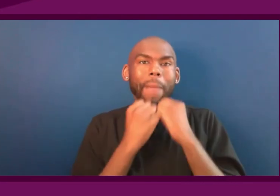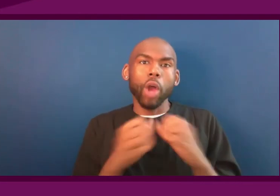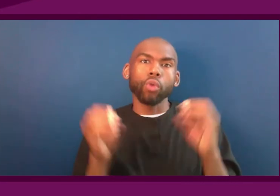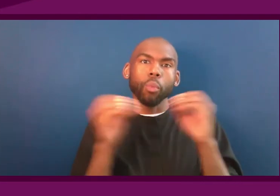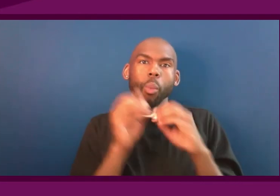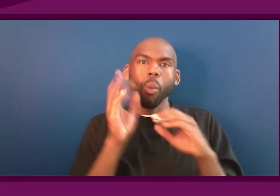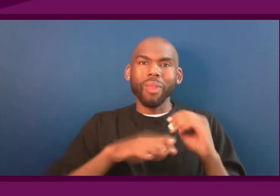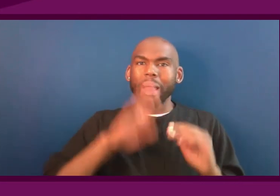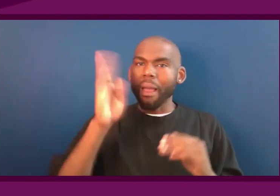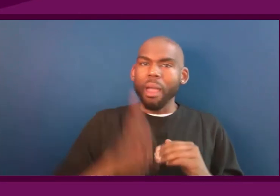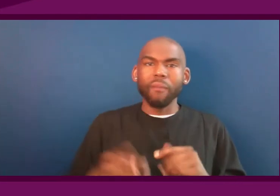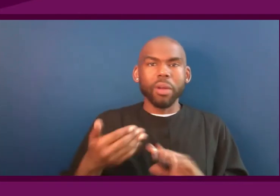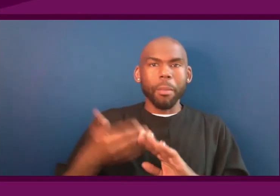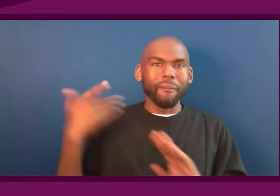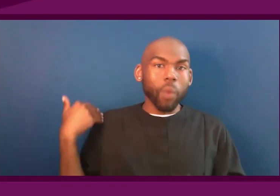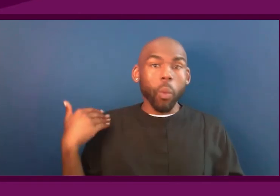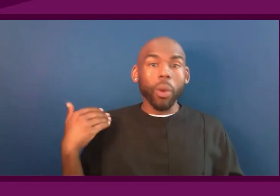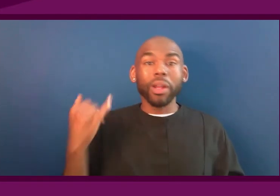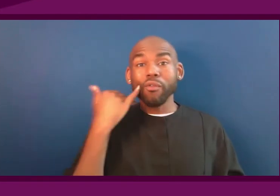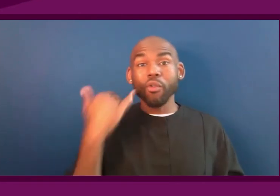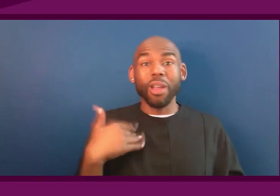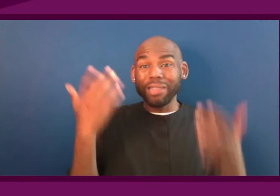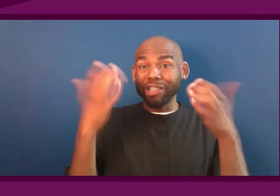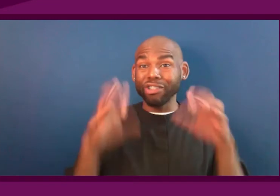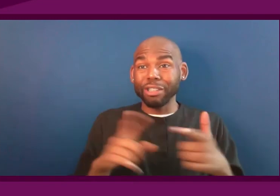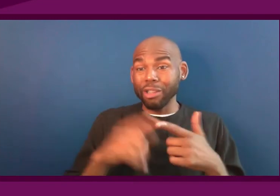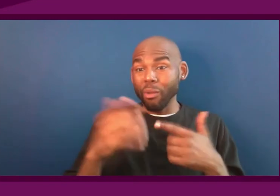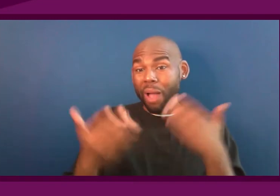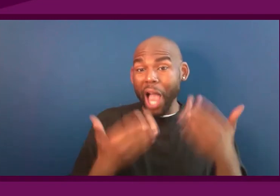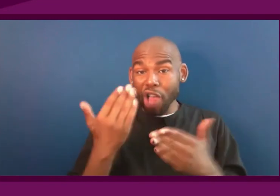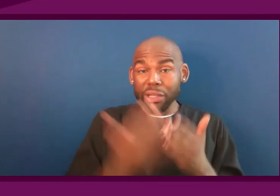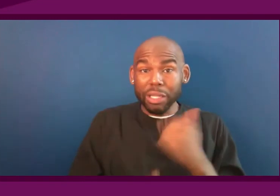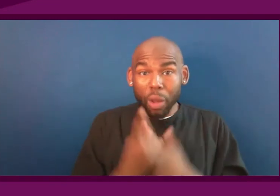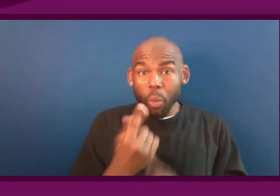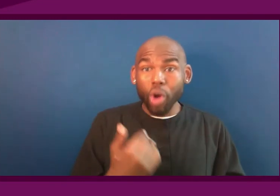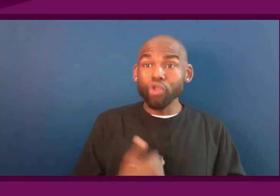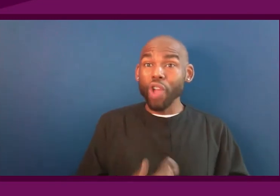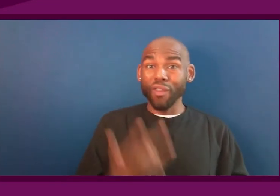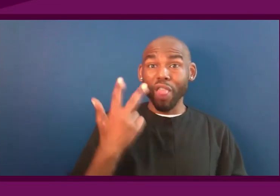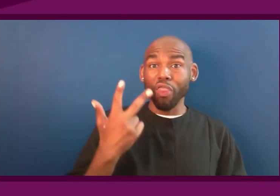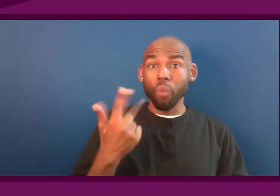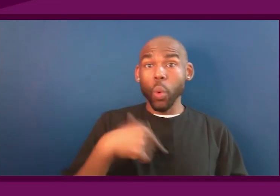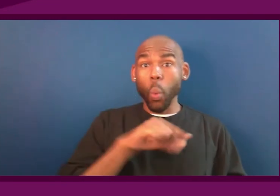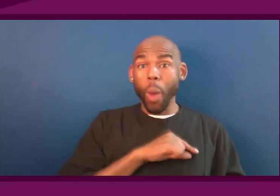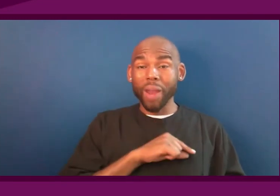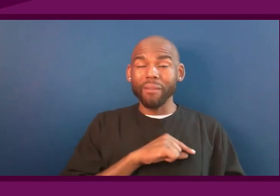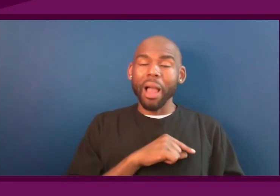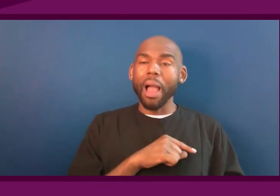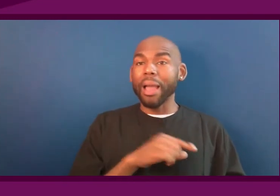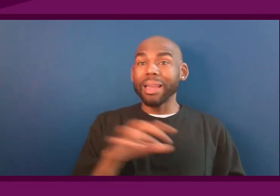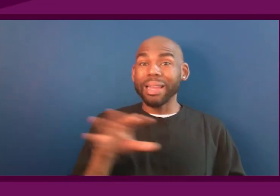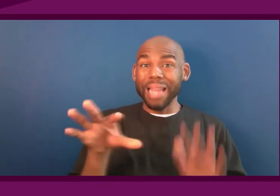about including the disenfranchised people, because we're not going to get past this if we're not more deliberate about inclusion right now. Debra Ruh: